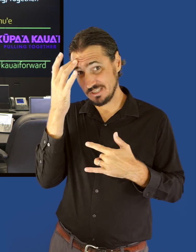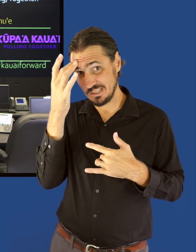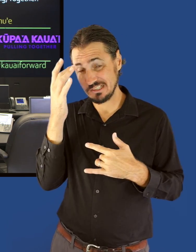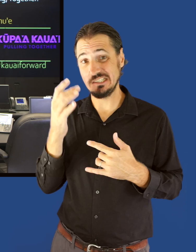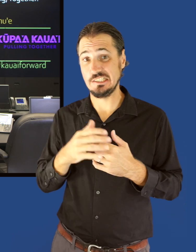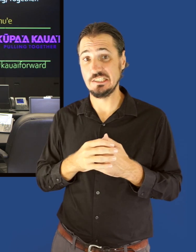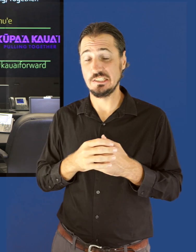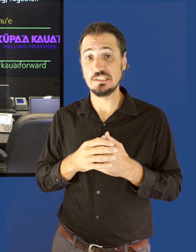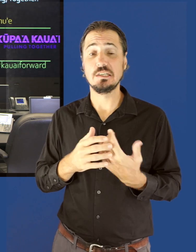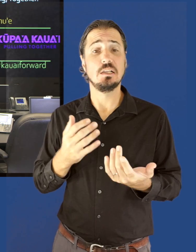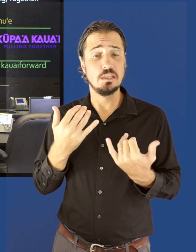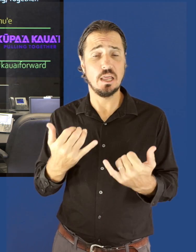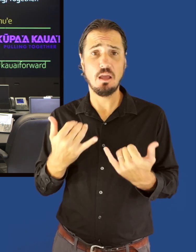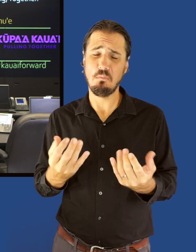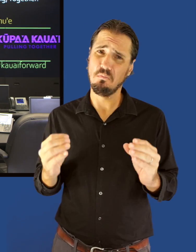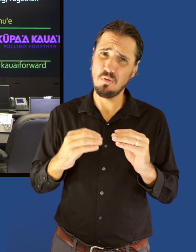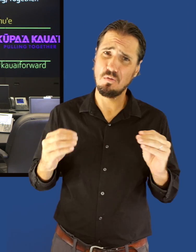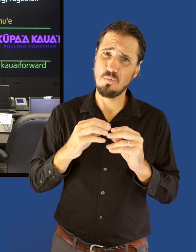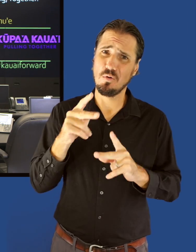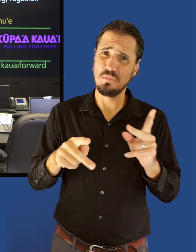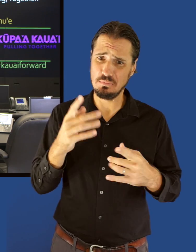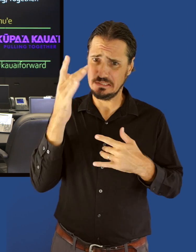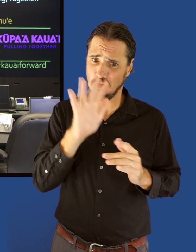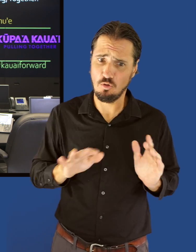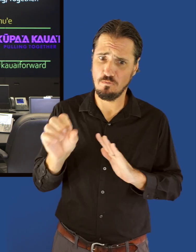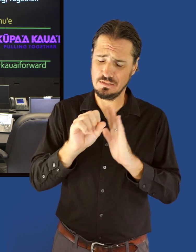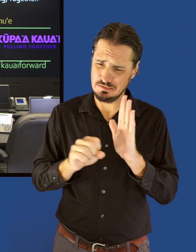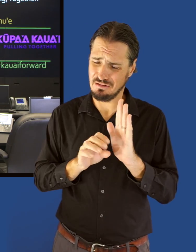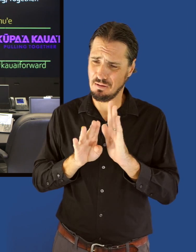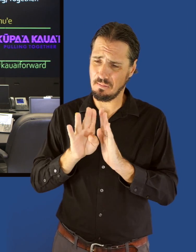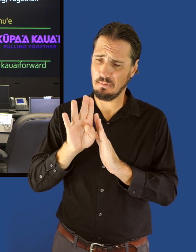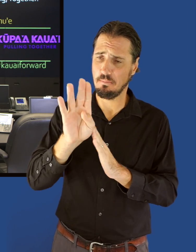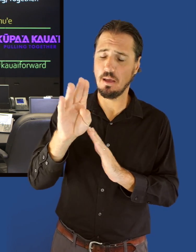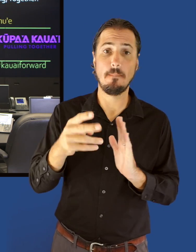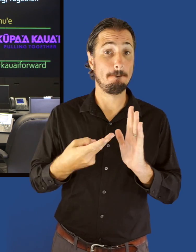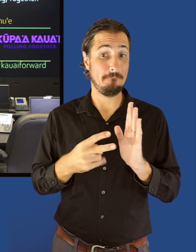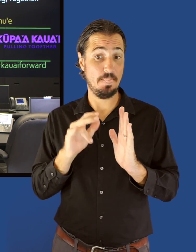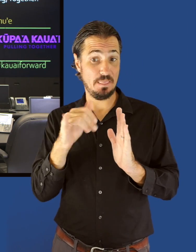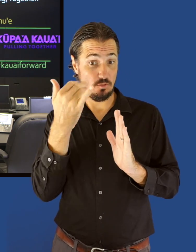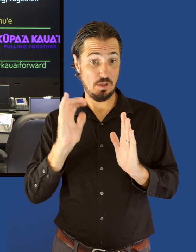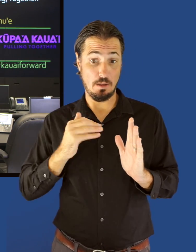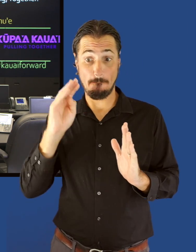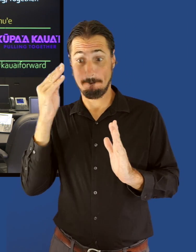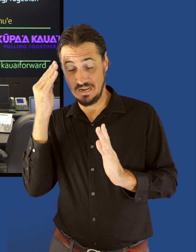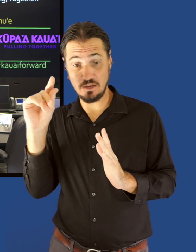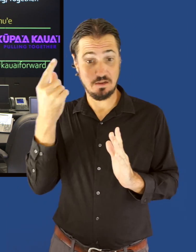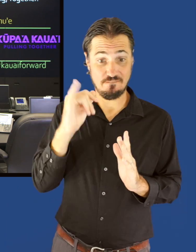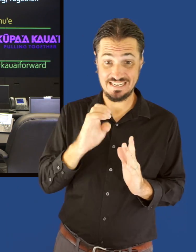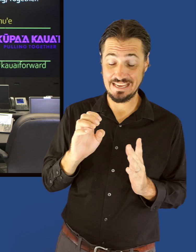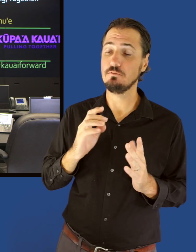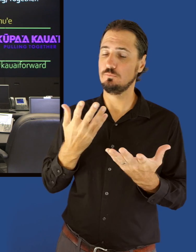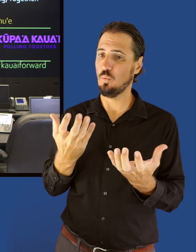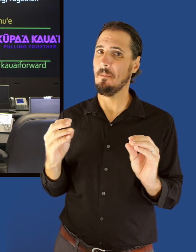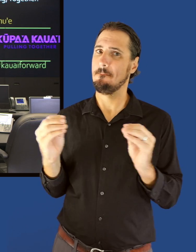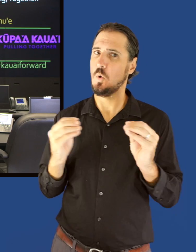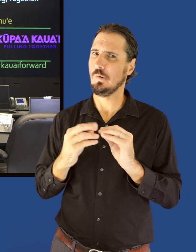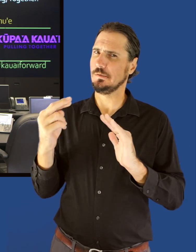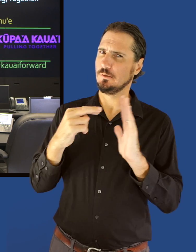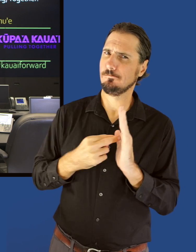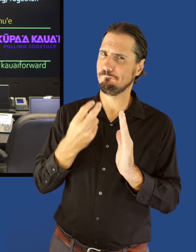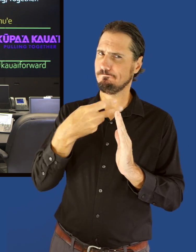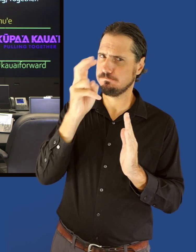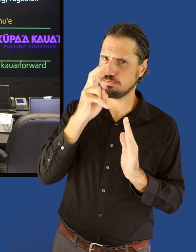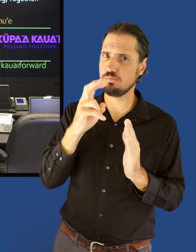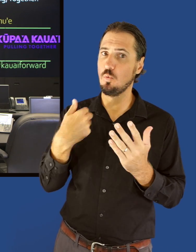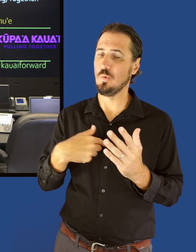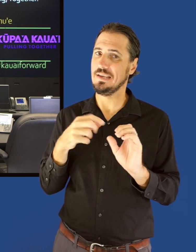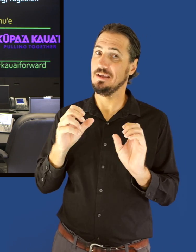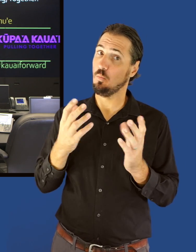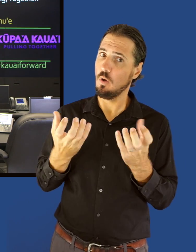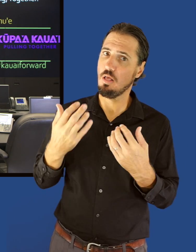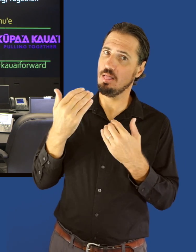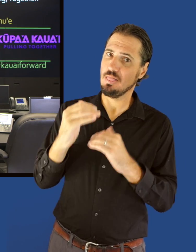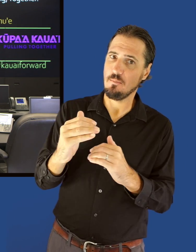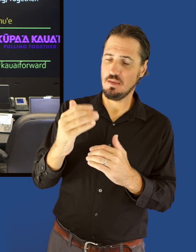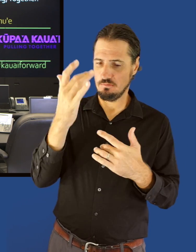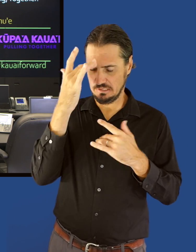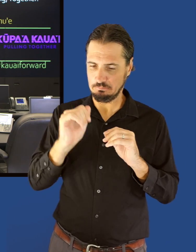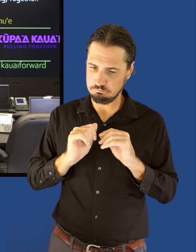This continued spike in cases across the state is the reason Governor Ige and our Mayors have pushed for stronger restrictions, in hopes that we can get a handle on this current outbreak and